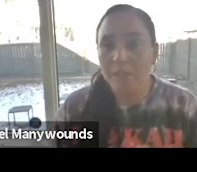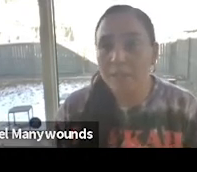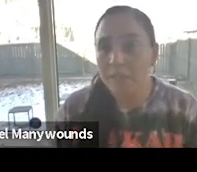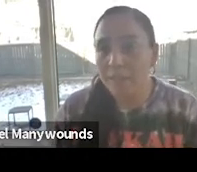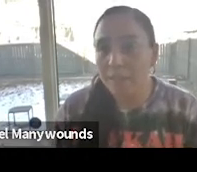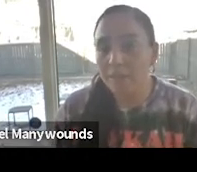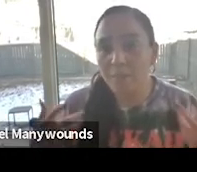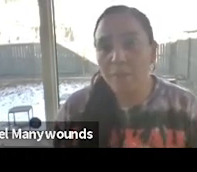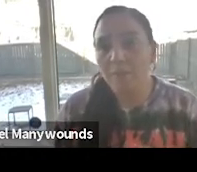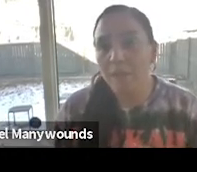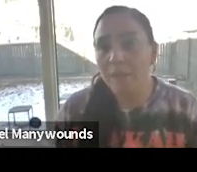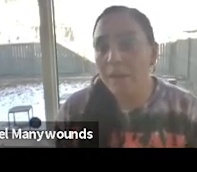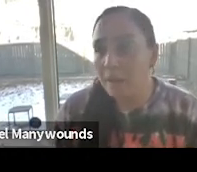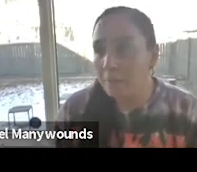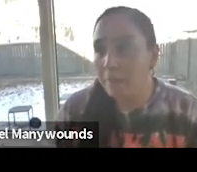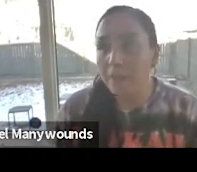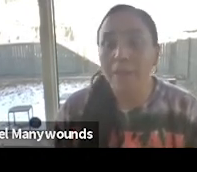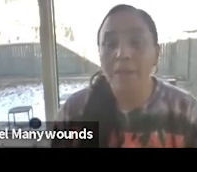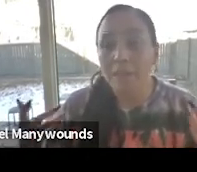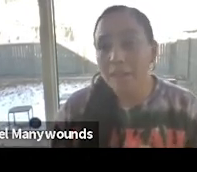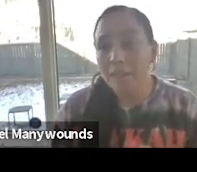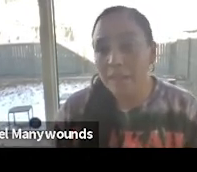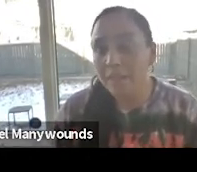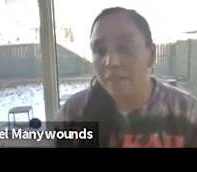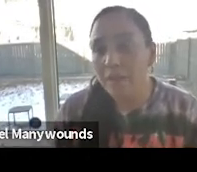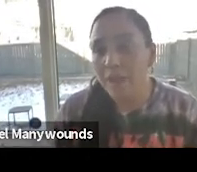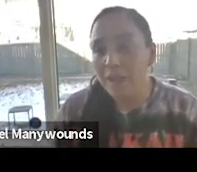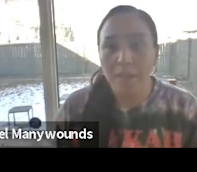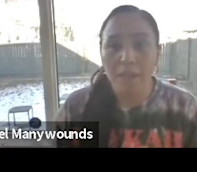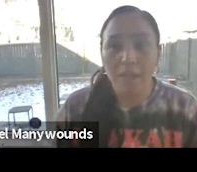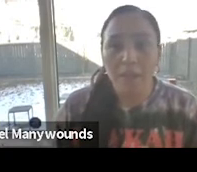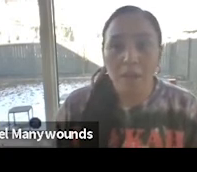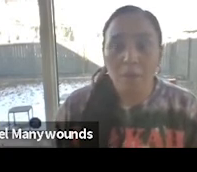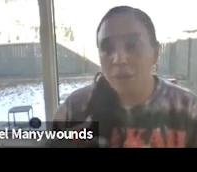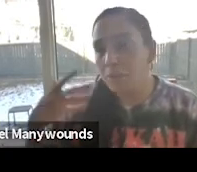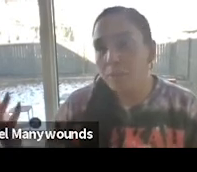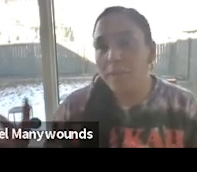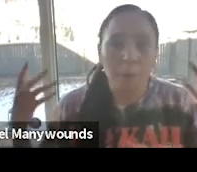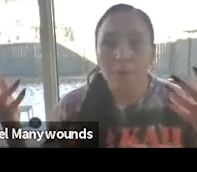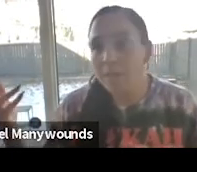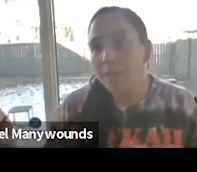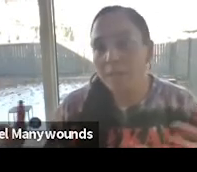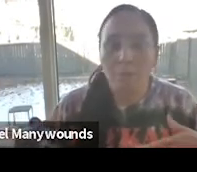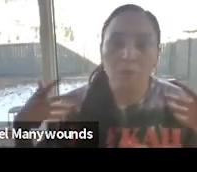settler descent or people of my migrant descent have asked me like, well, you speak about this,